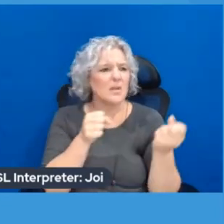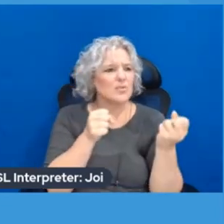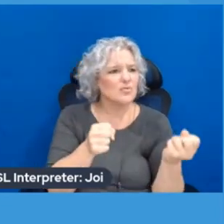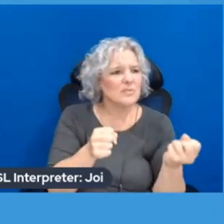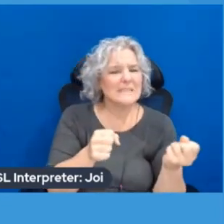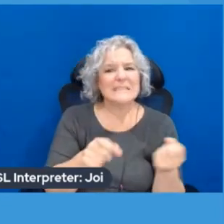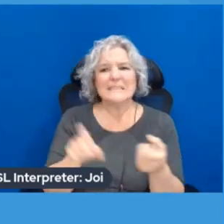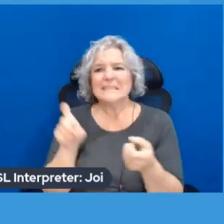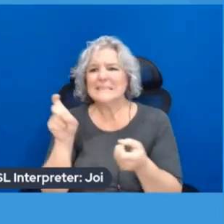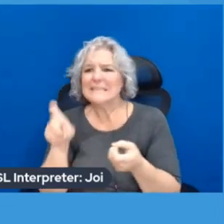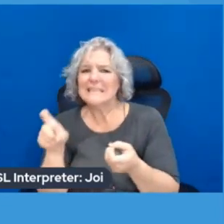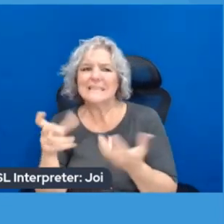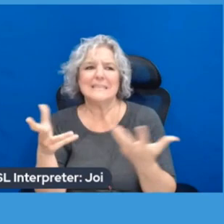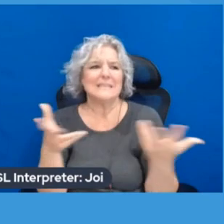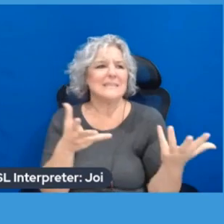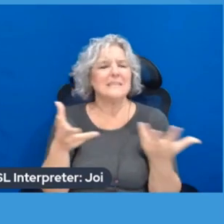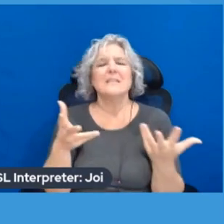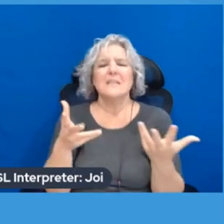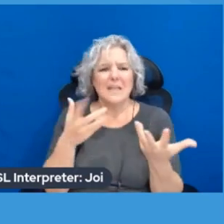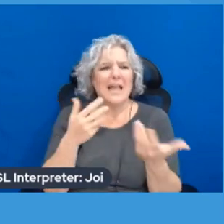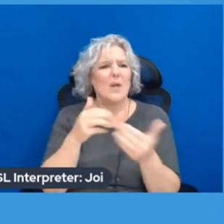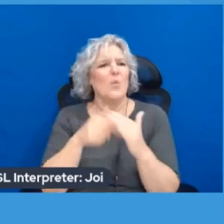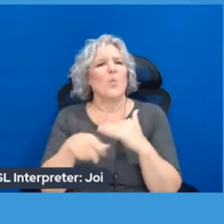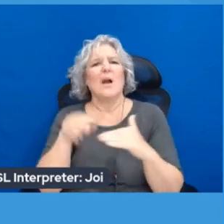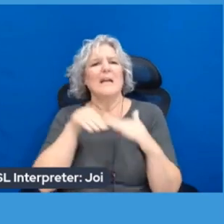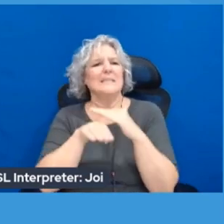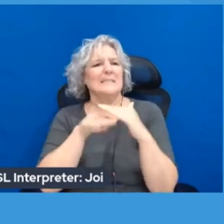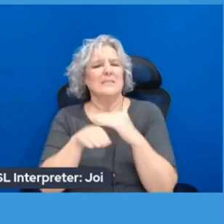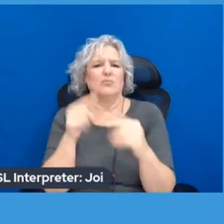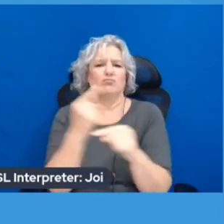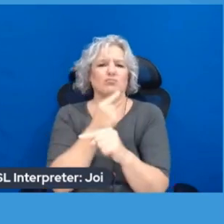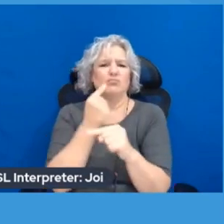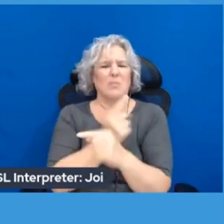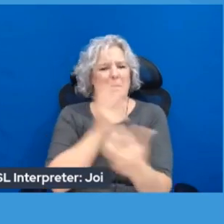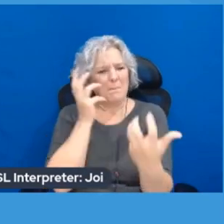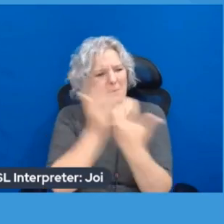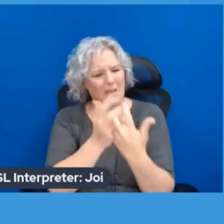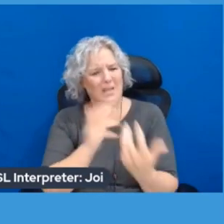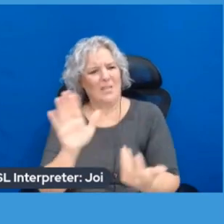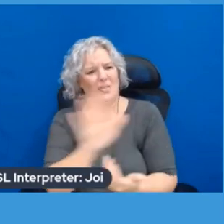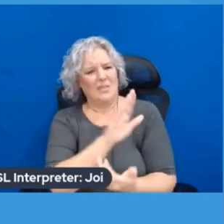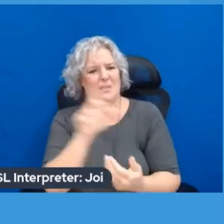and to make services assessable and appropriate to match the they have for their children.